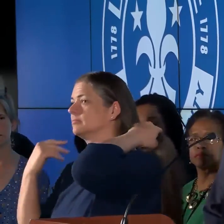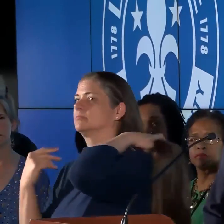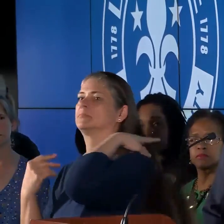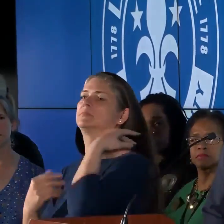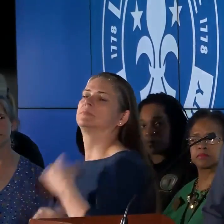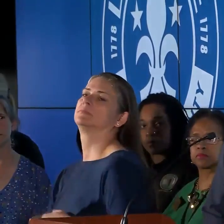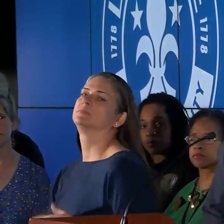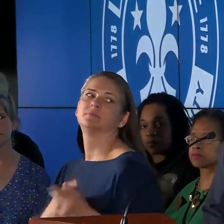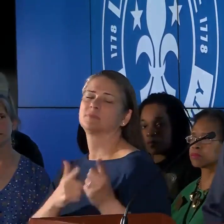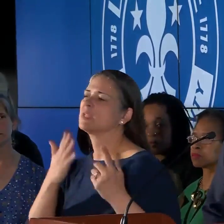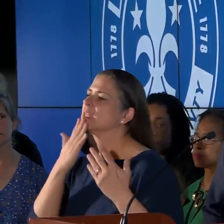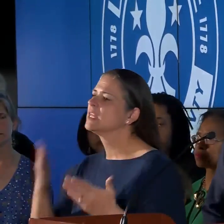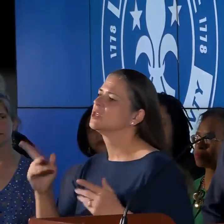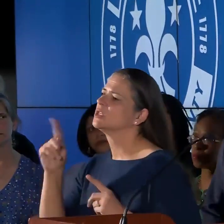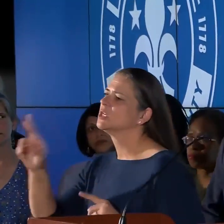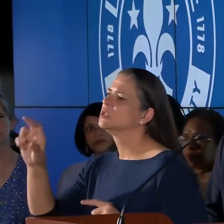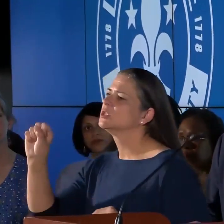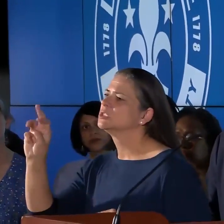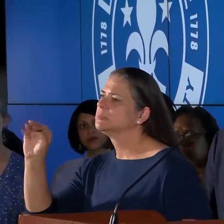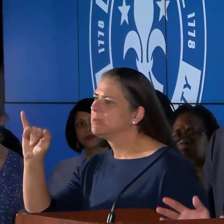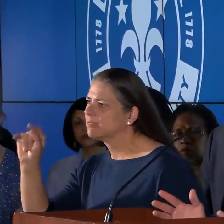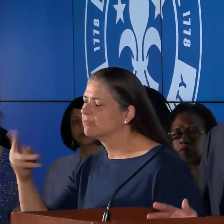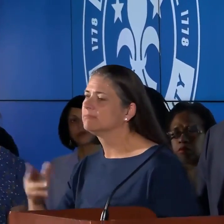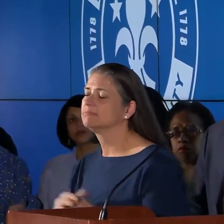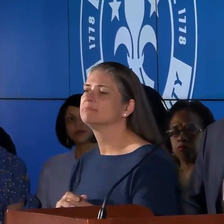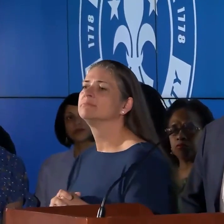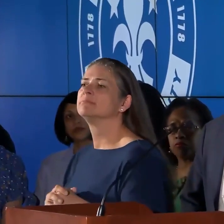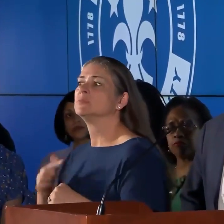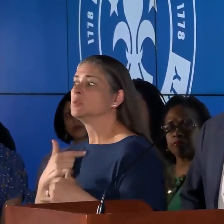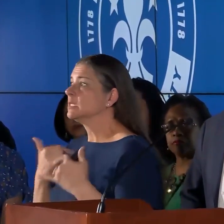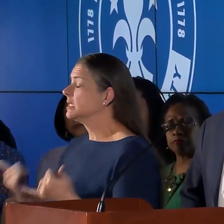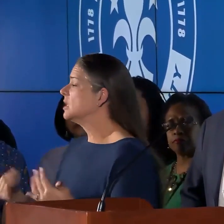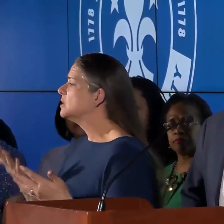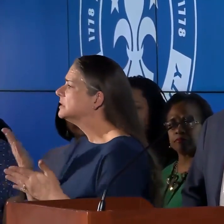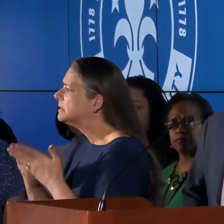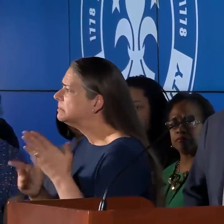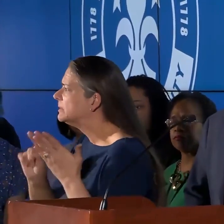Thank you very much, Doctor Smith. We're prepared to take *** few questions from the media